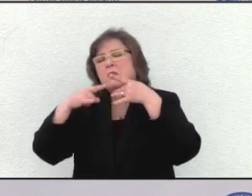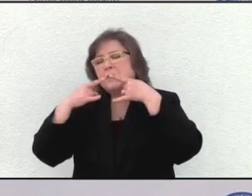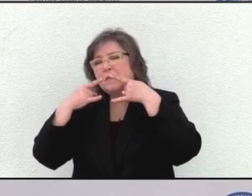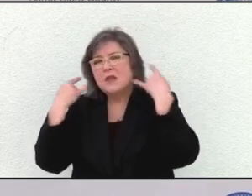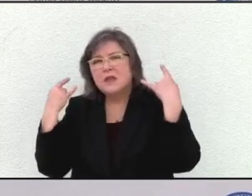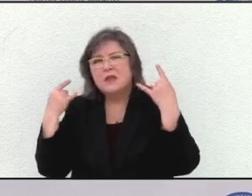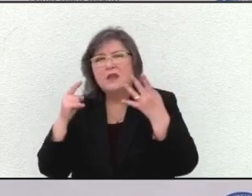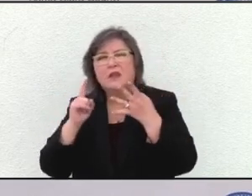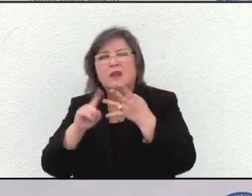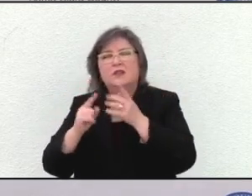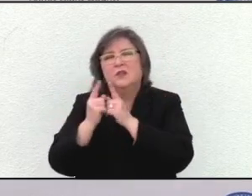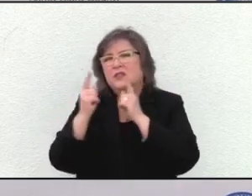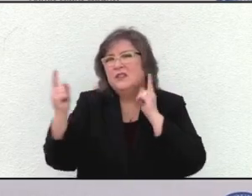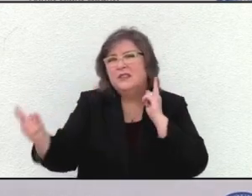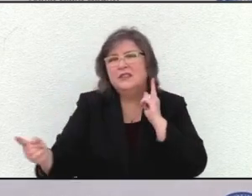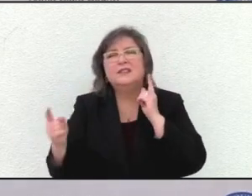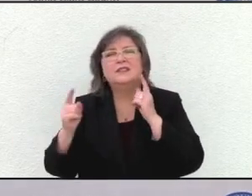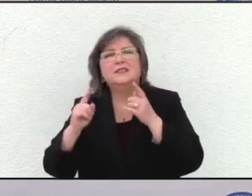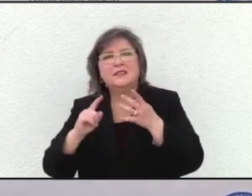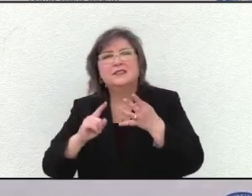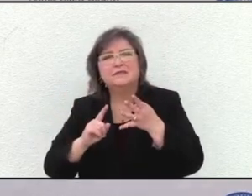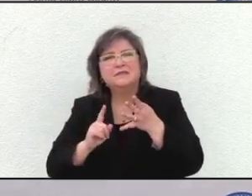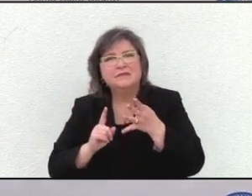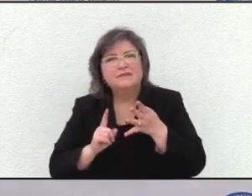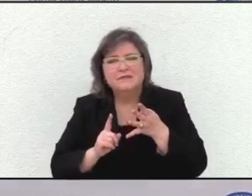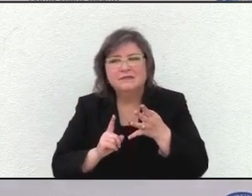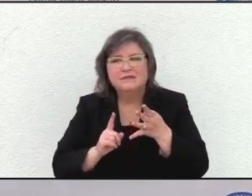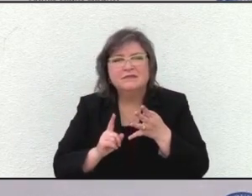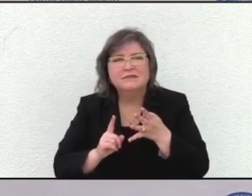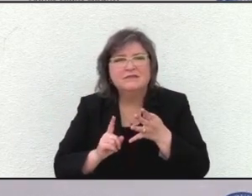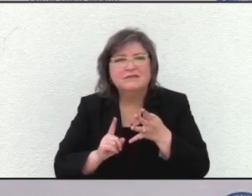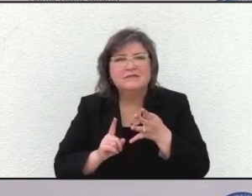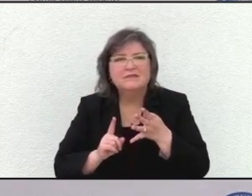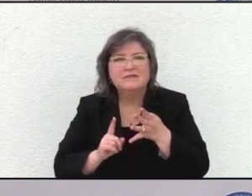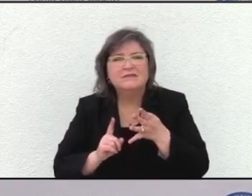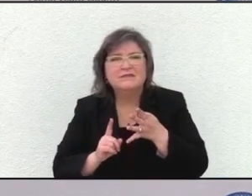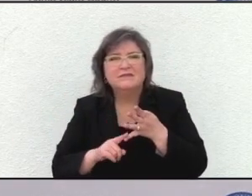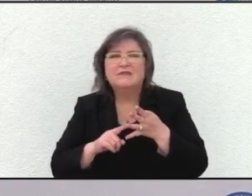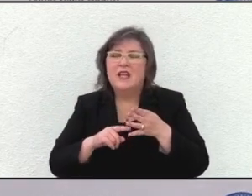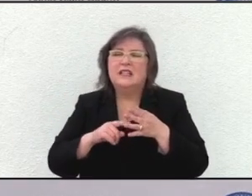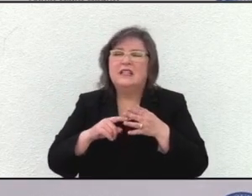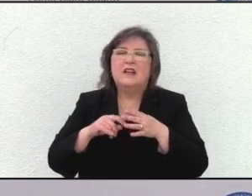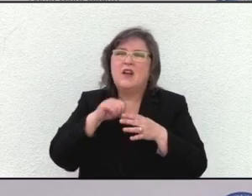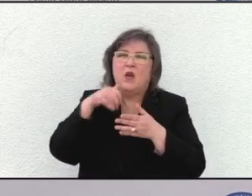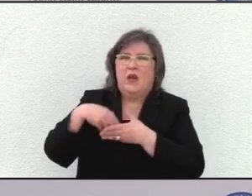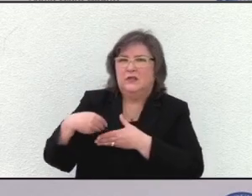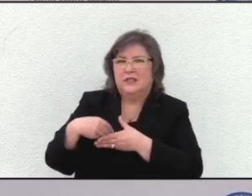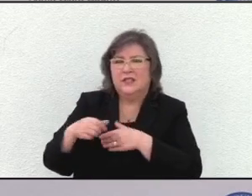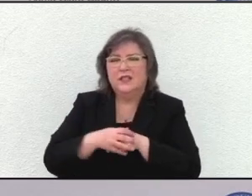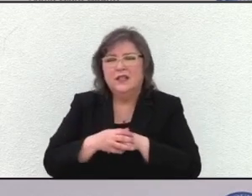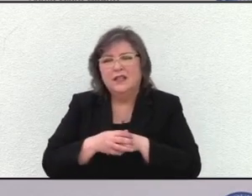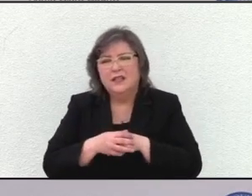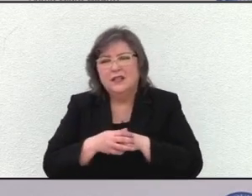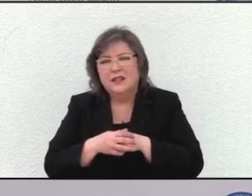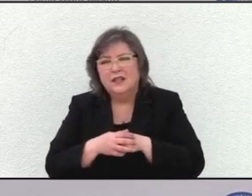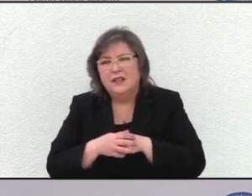Supervisor Ellenberg: Thank you for the question. Our economy is driven by our local businesses,